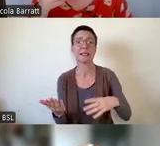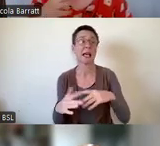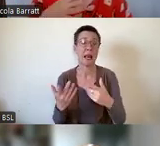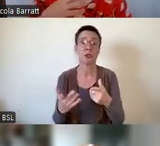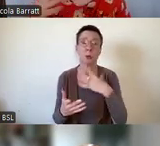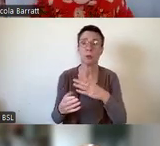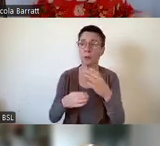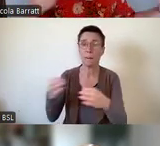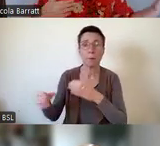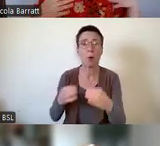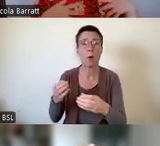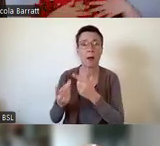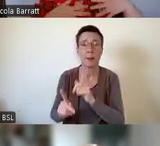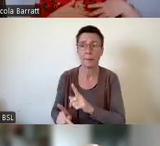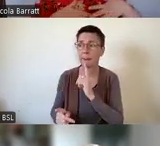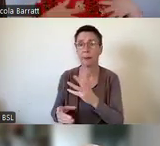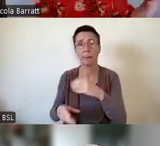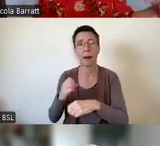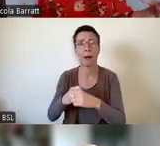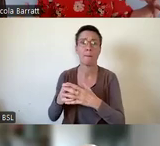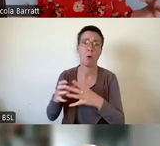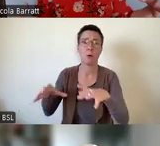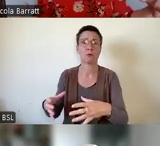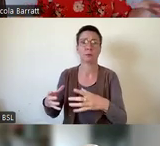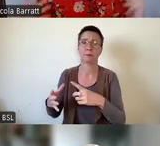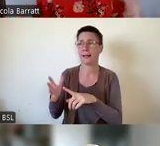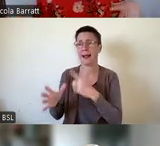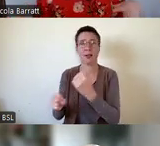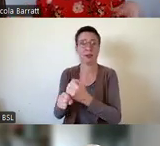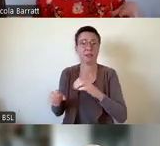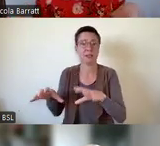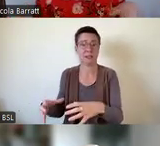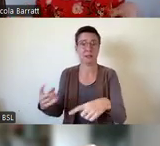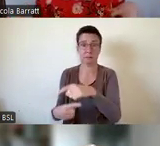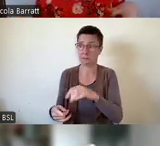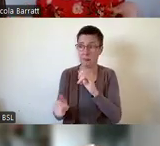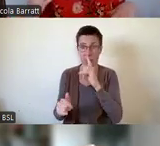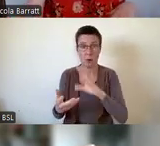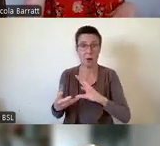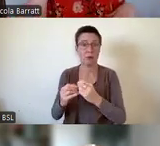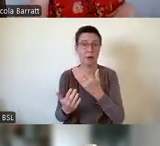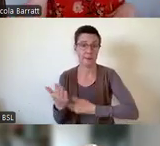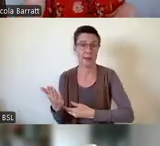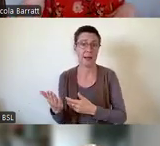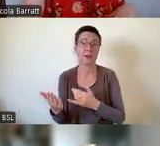If you're going to be bringing other people in and becoming more of an agency, then you might want to go for a page because then they can indicate